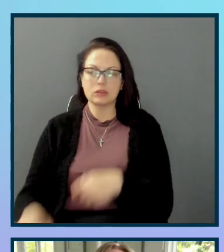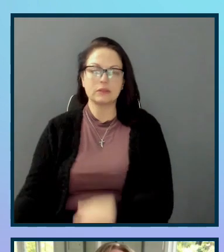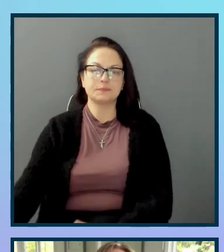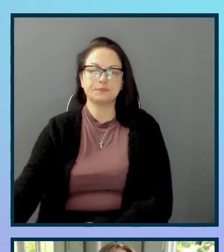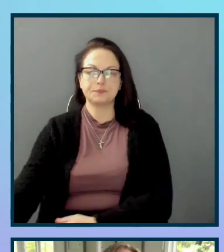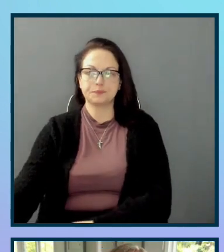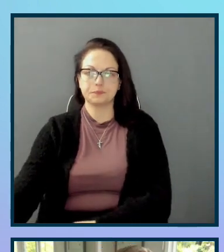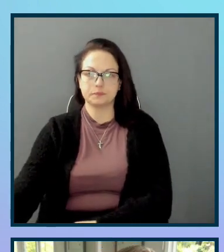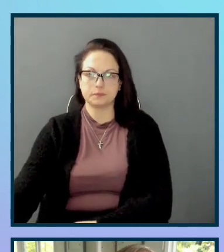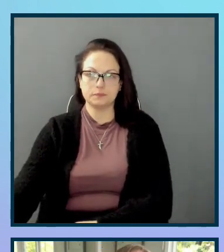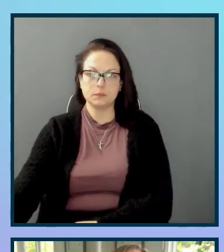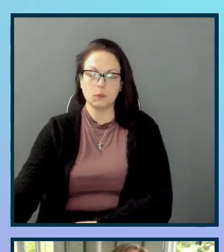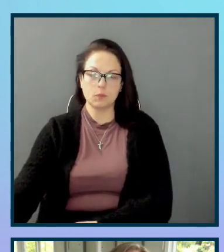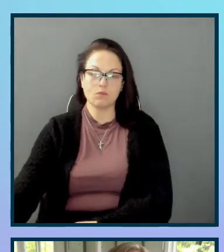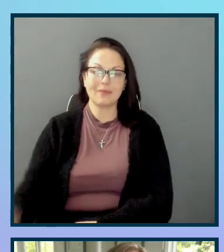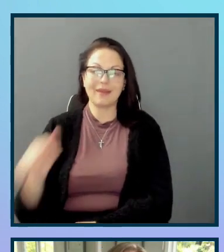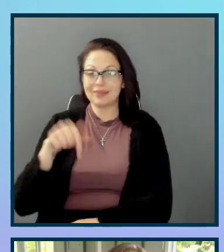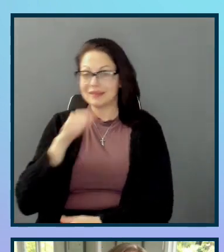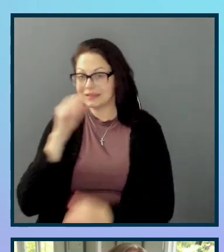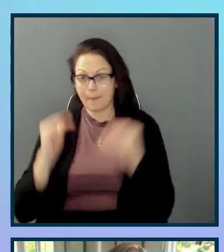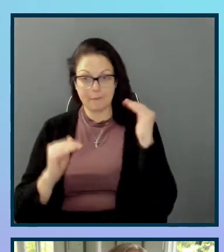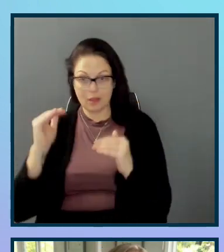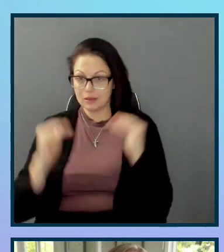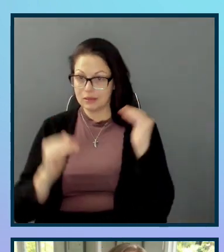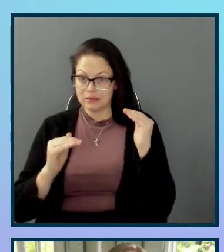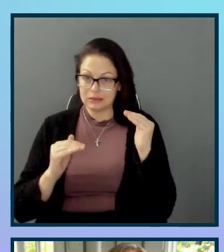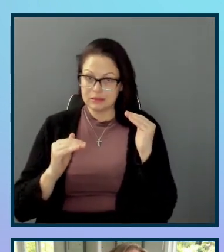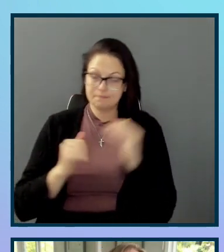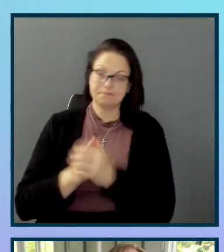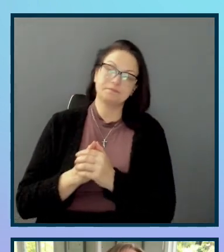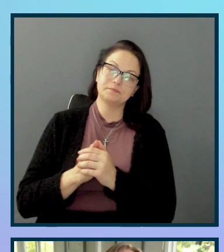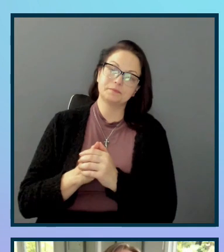and the technical debt in the design world is accumulating. So the next slide,